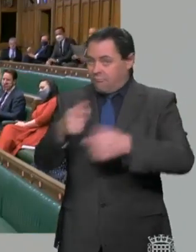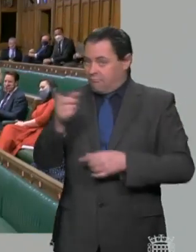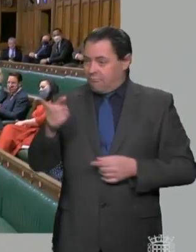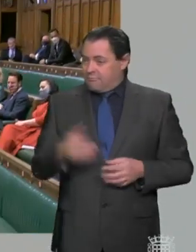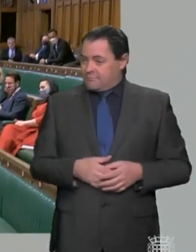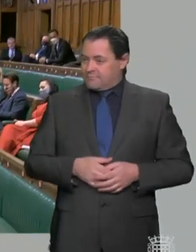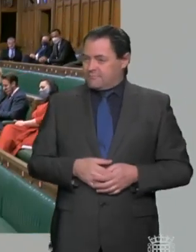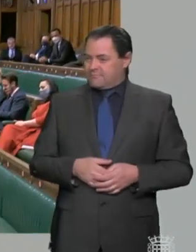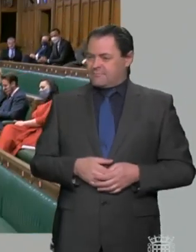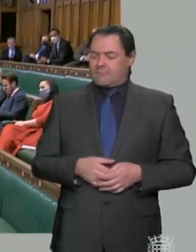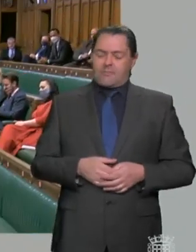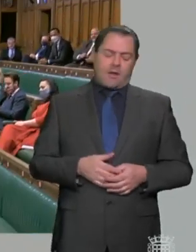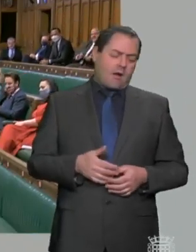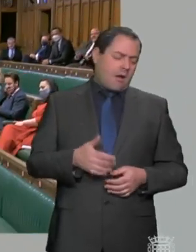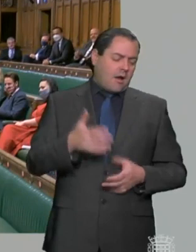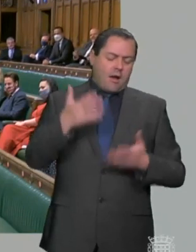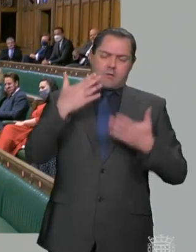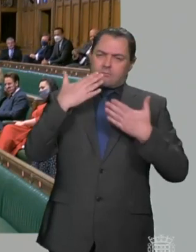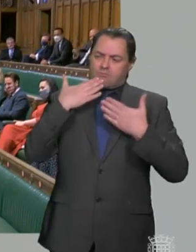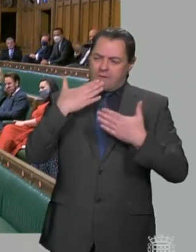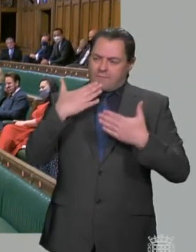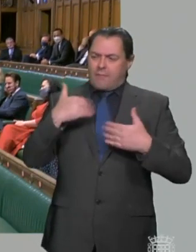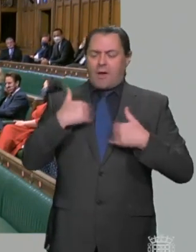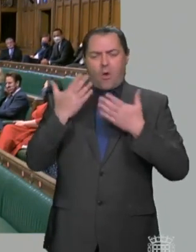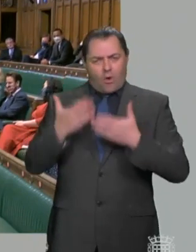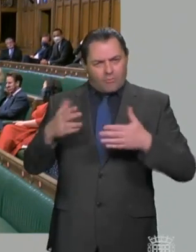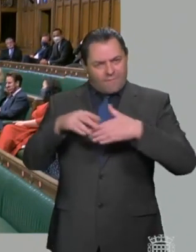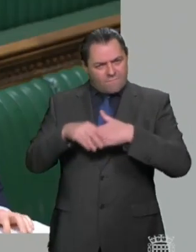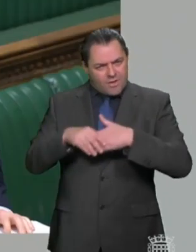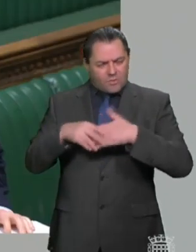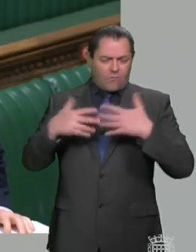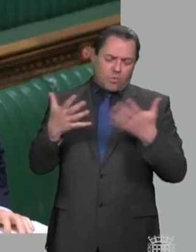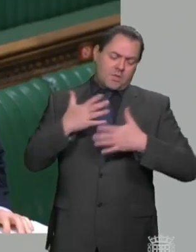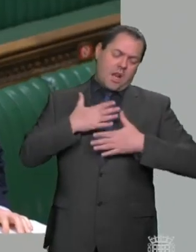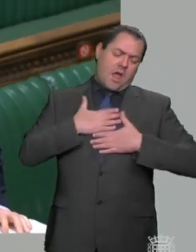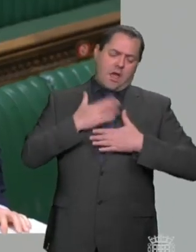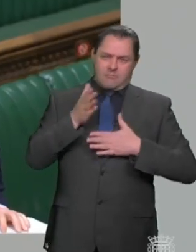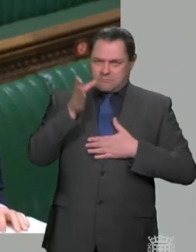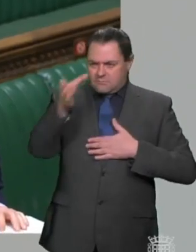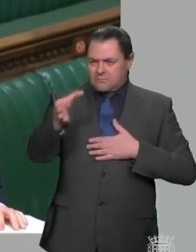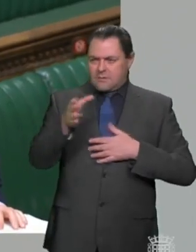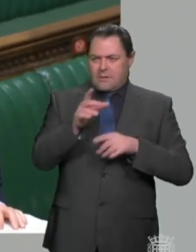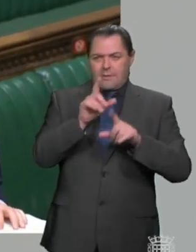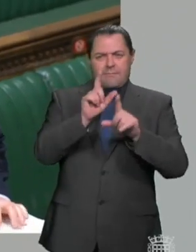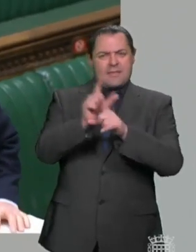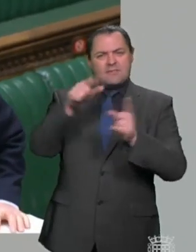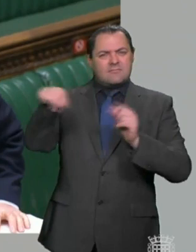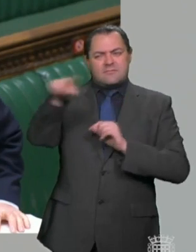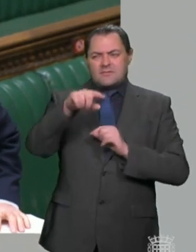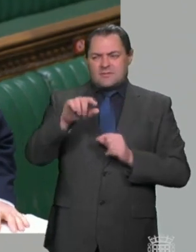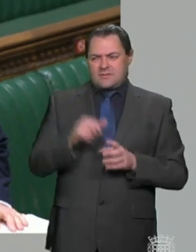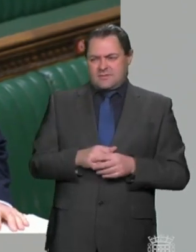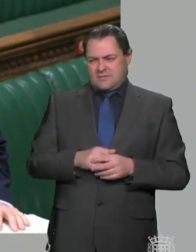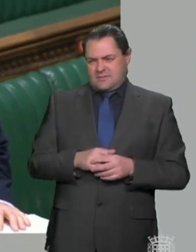I am very grateful to my hon. Friend and would love to come and meet the alpaca called Boris,